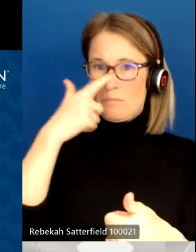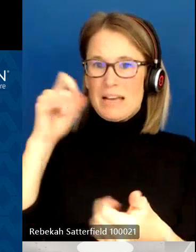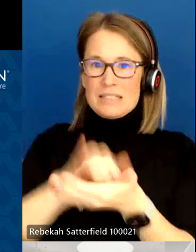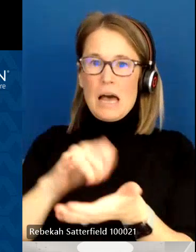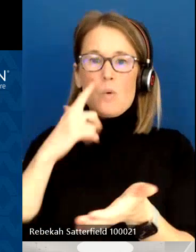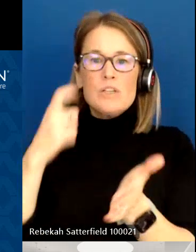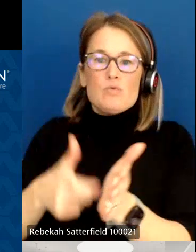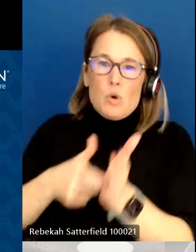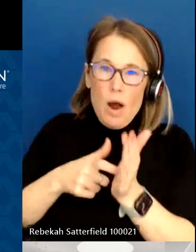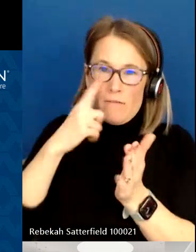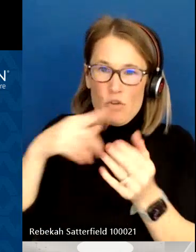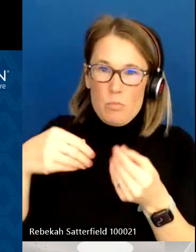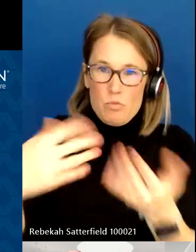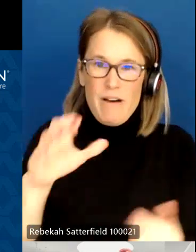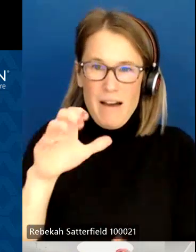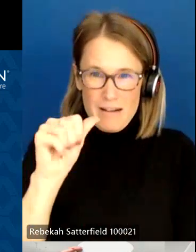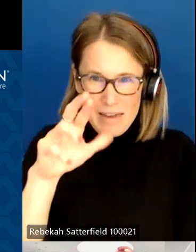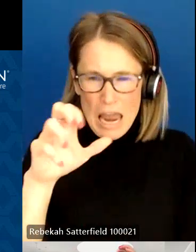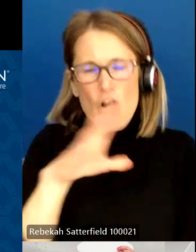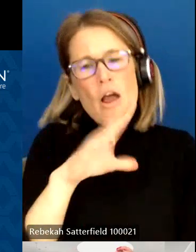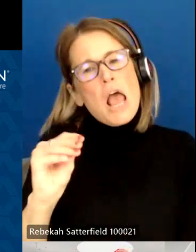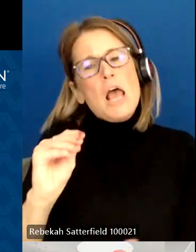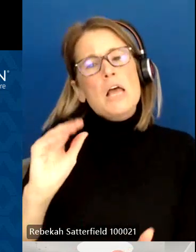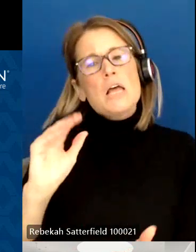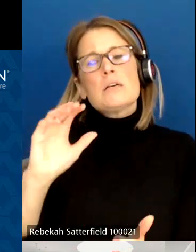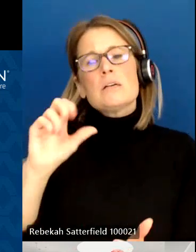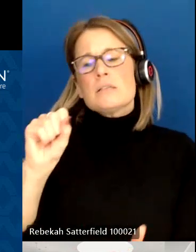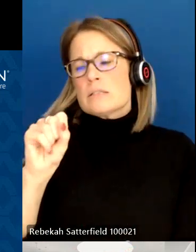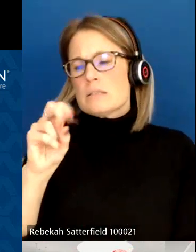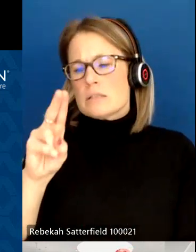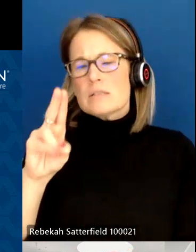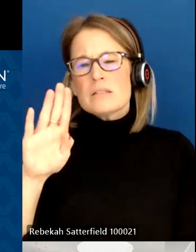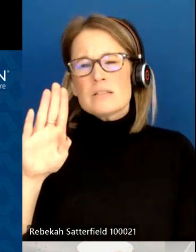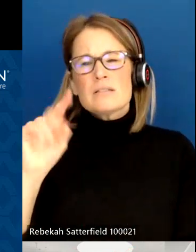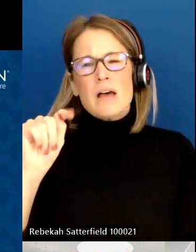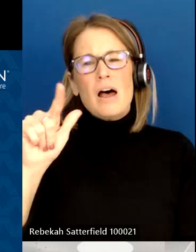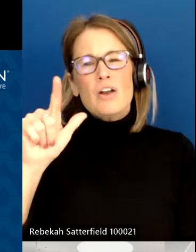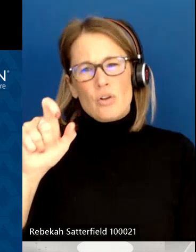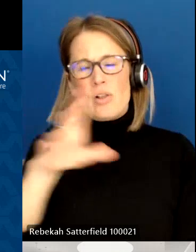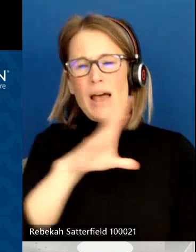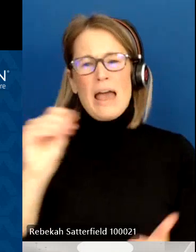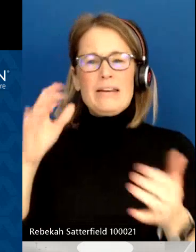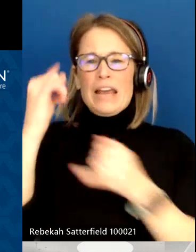was so subtle and it was the international symbol with um the three speaking heads and I want you